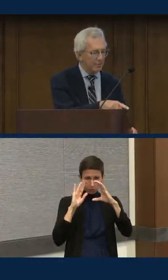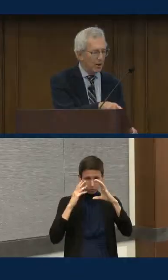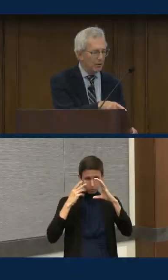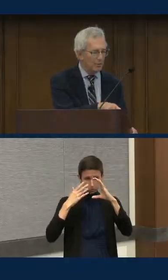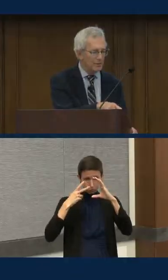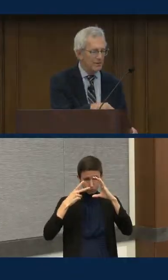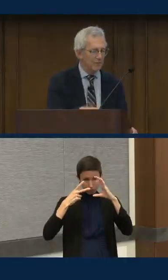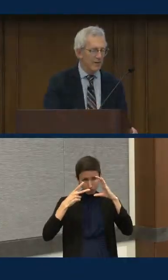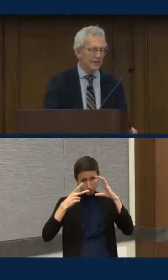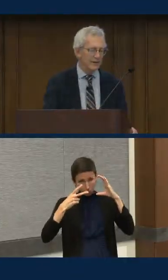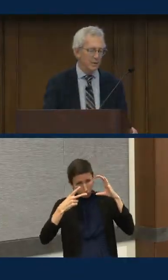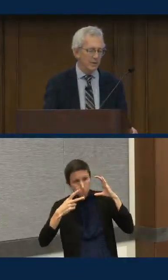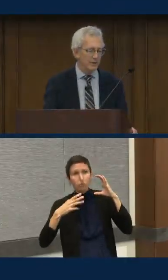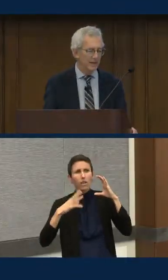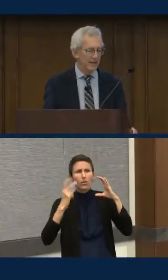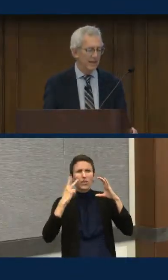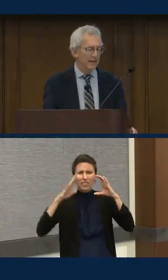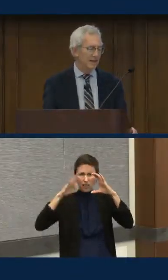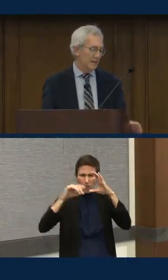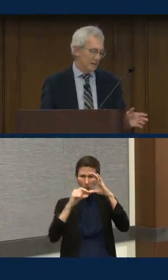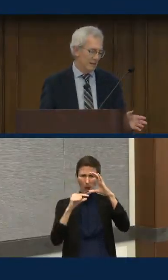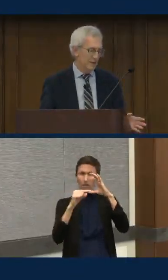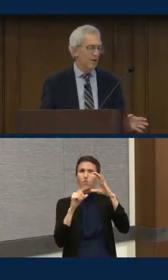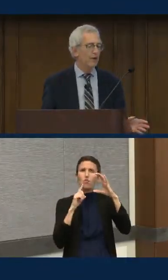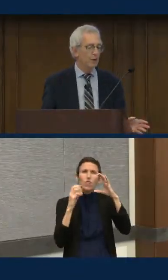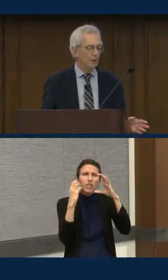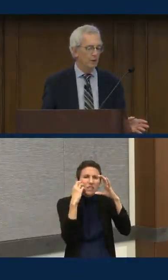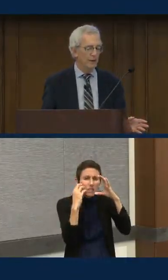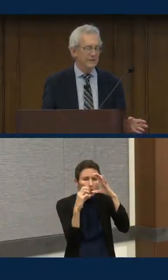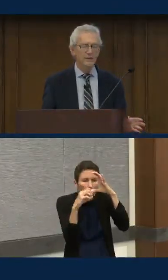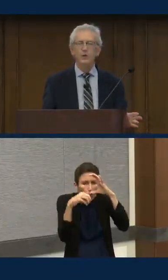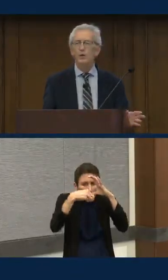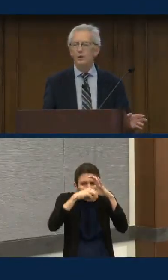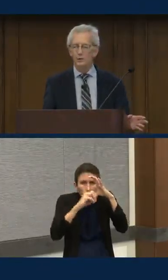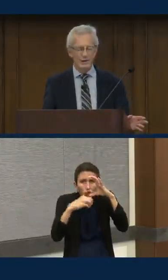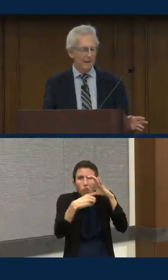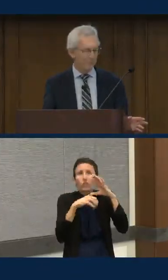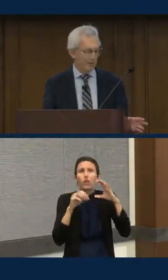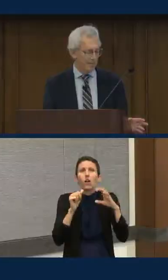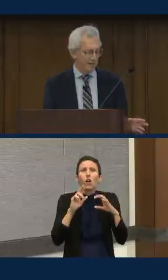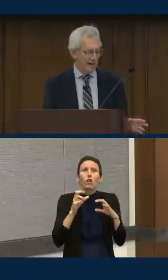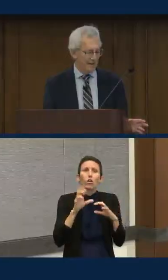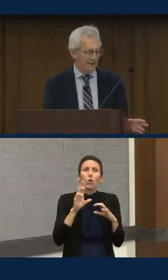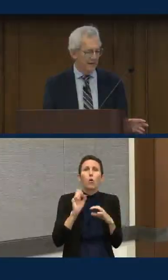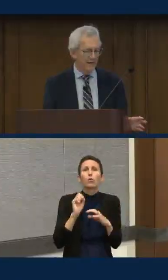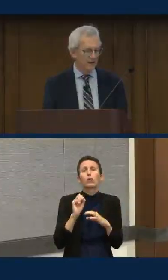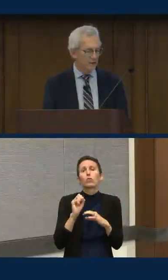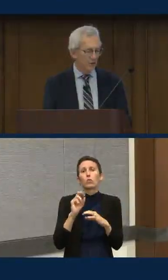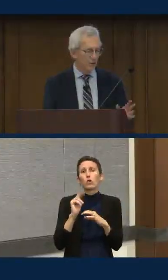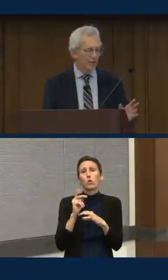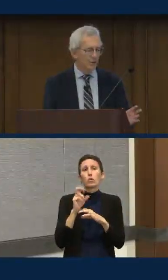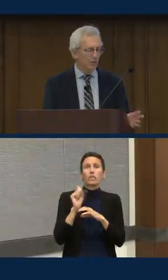very dense region. This is the